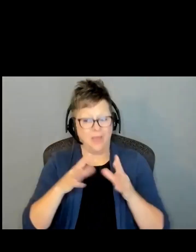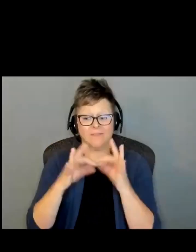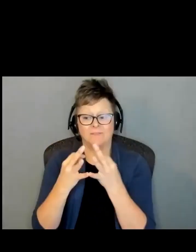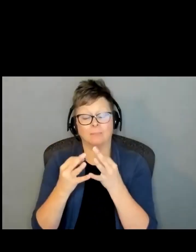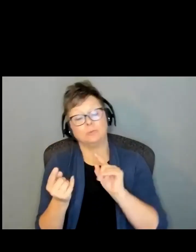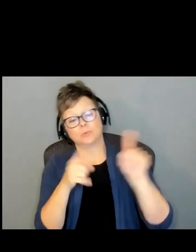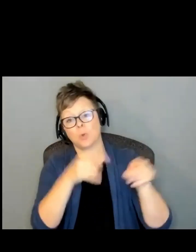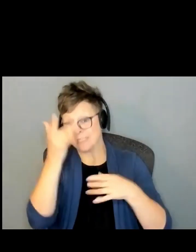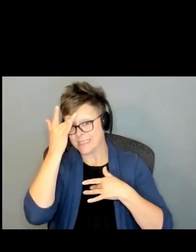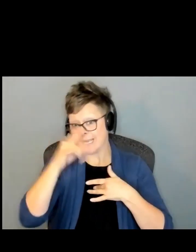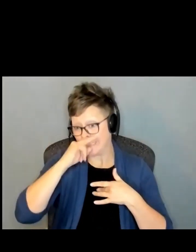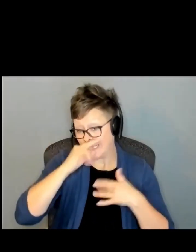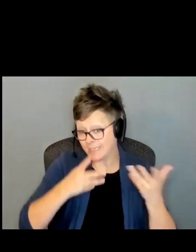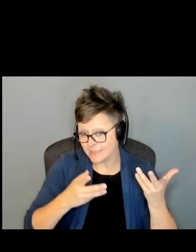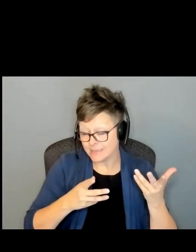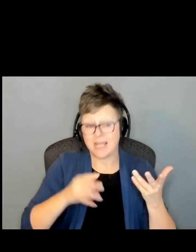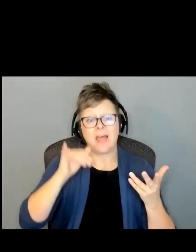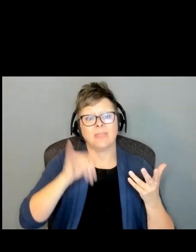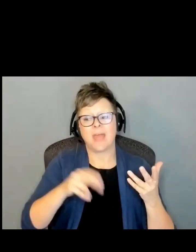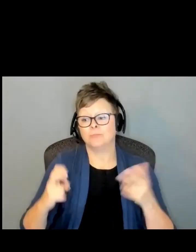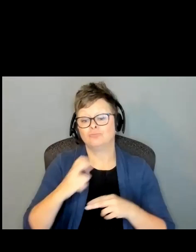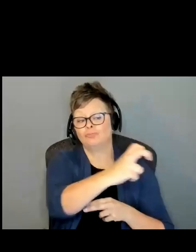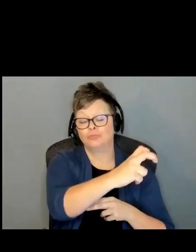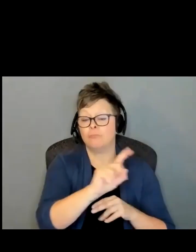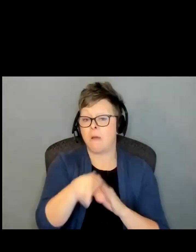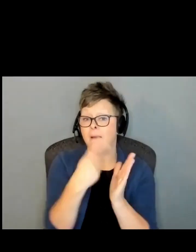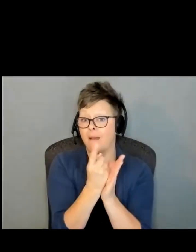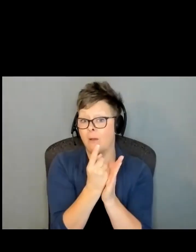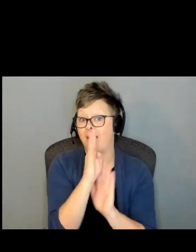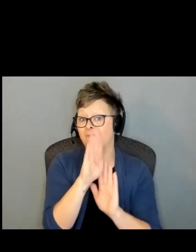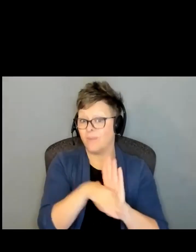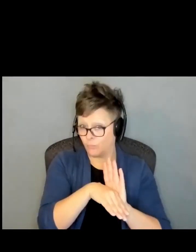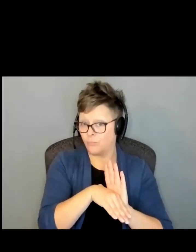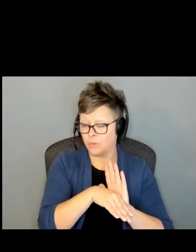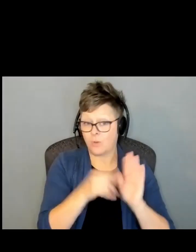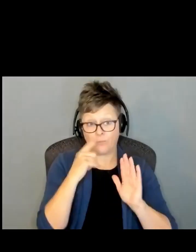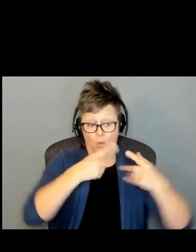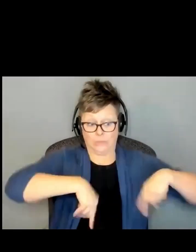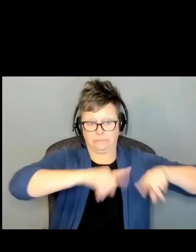that trip as much as it’s an hour and a half for all of us, families who are facing